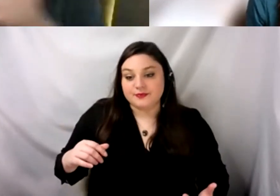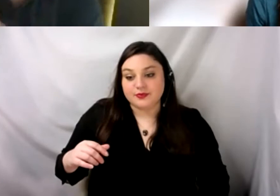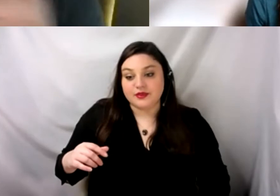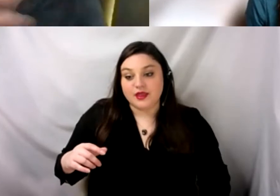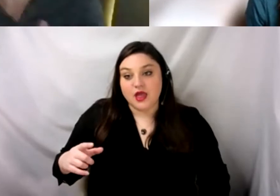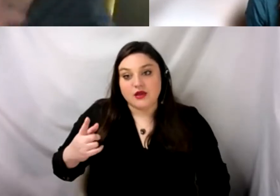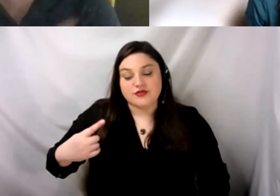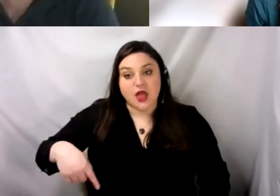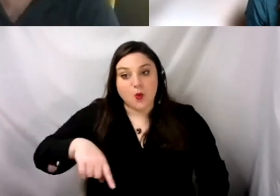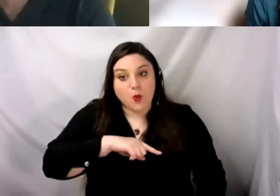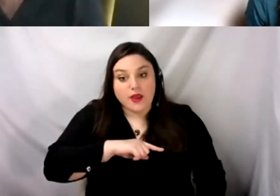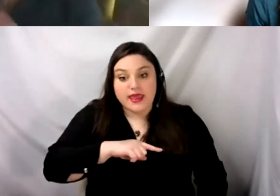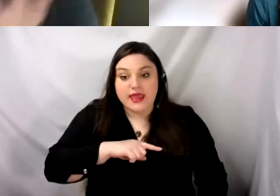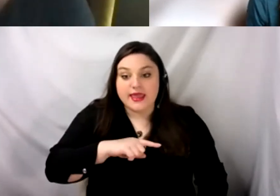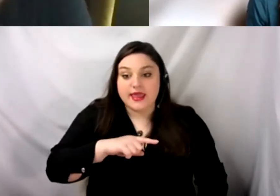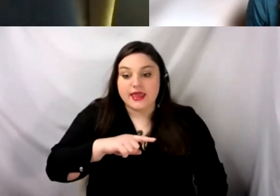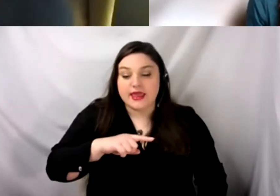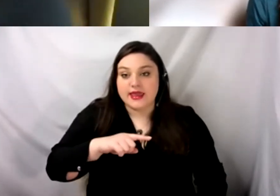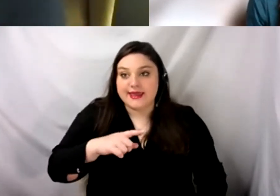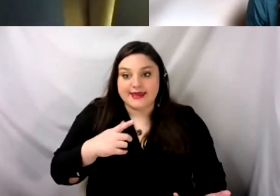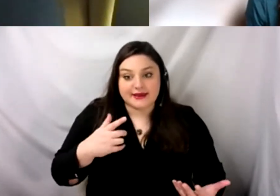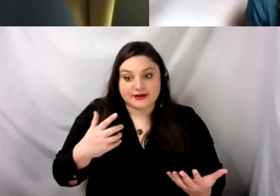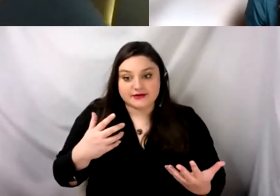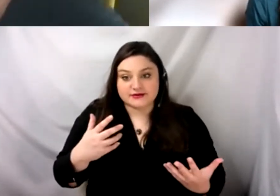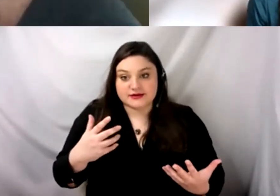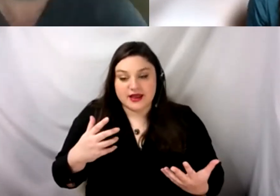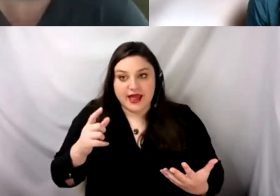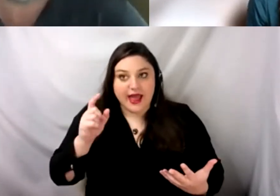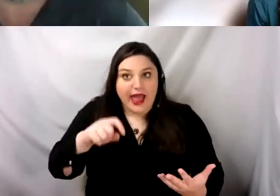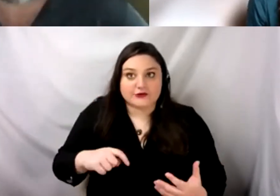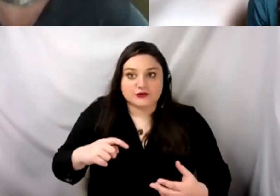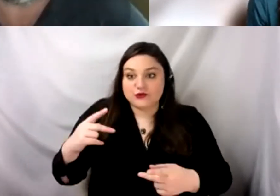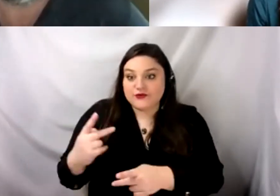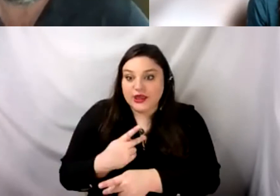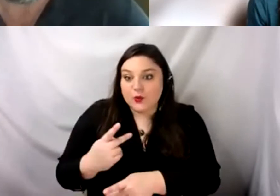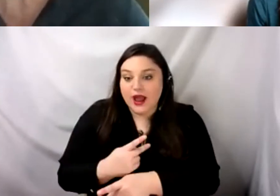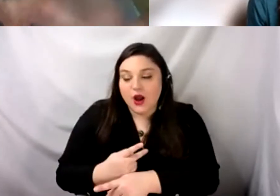There were no dates and every day we were trying to figure out when that moment would come in. And if you remember upstate